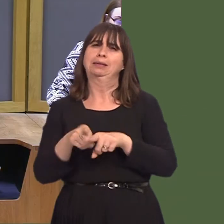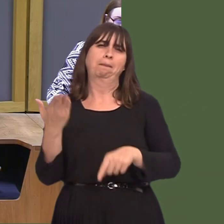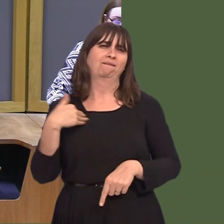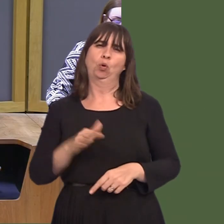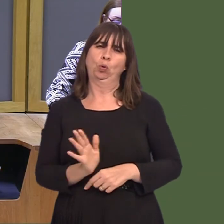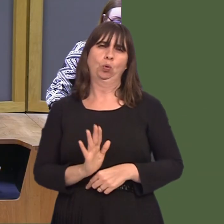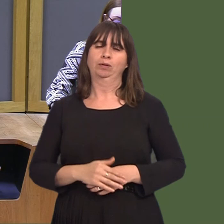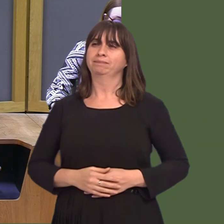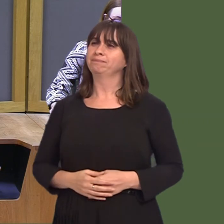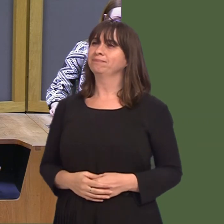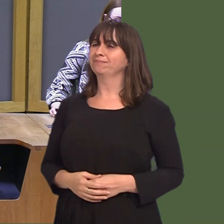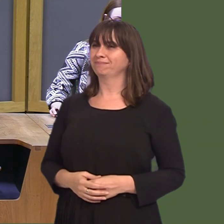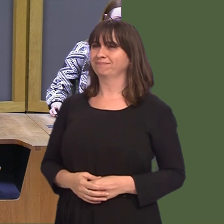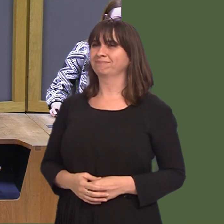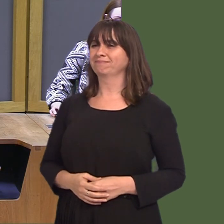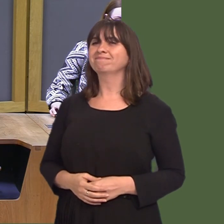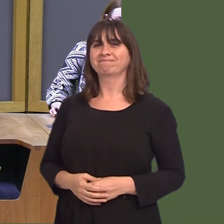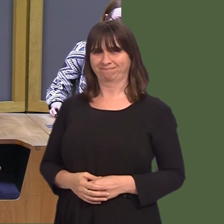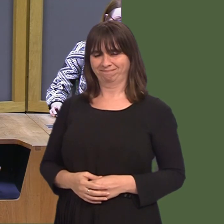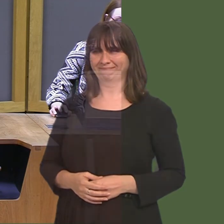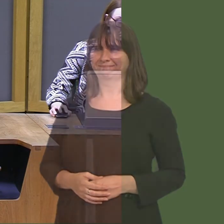Y Llywydd / The Llywydd: Diolch i'r Prif Weinidog.